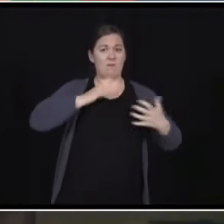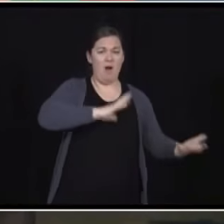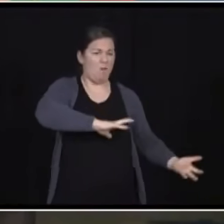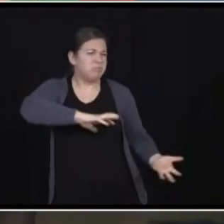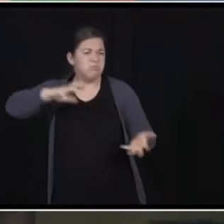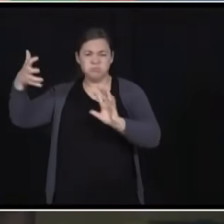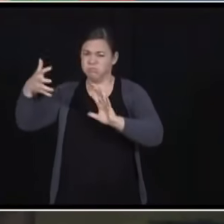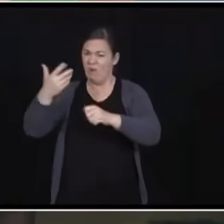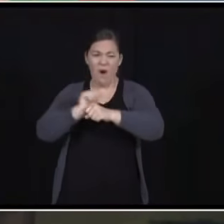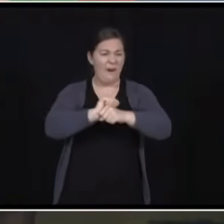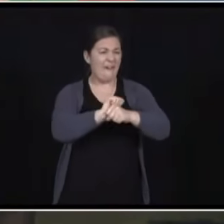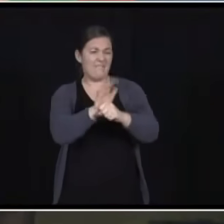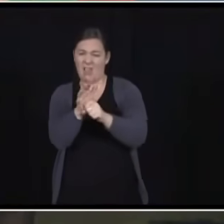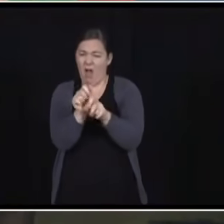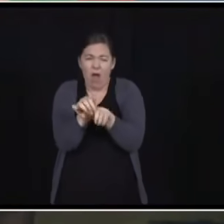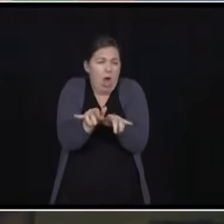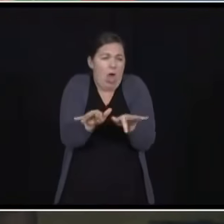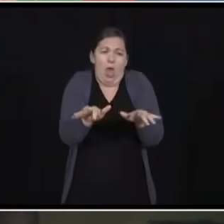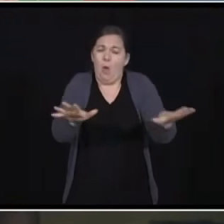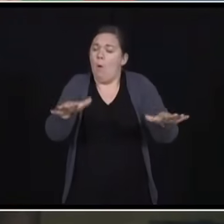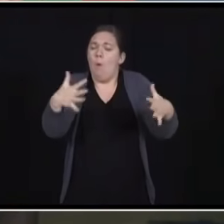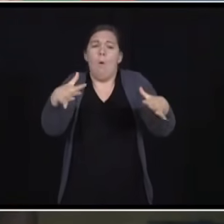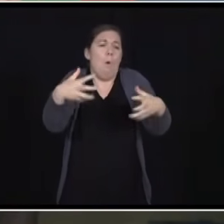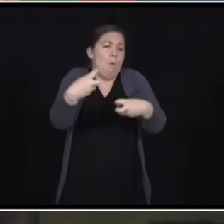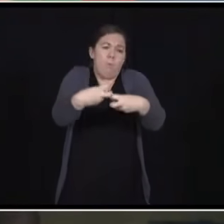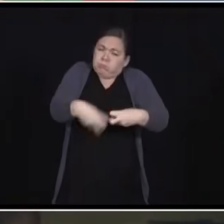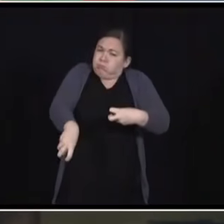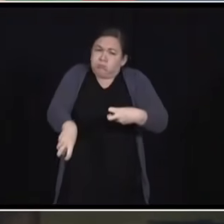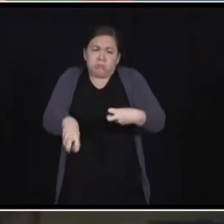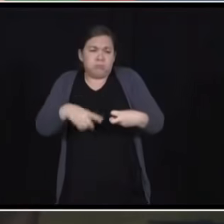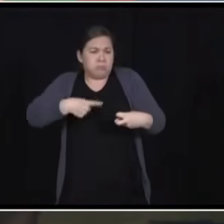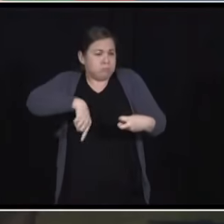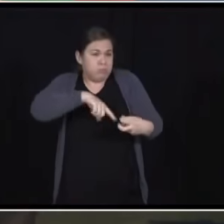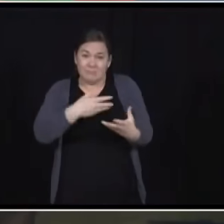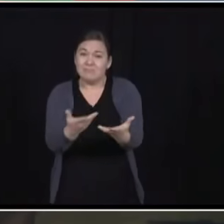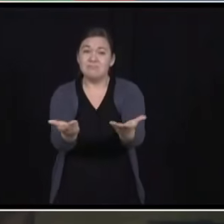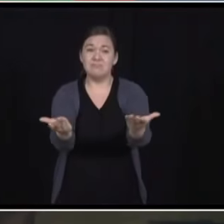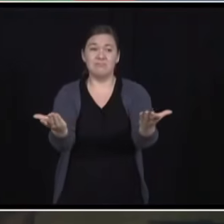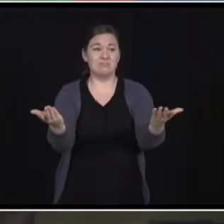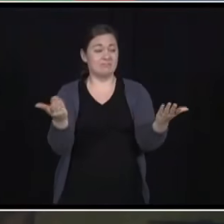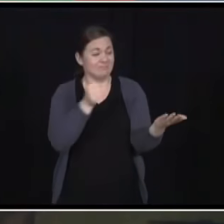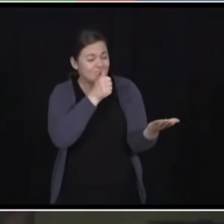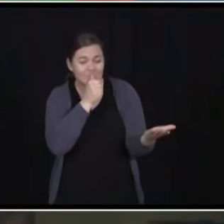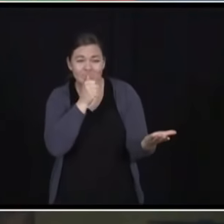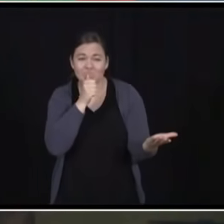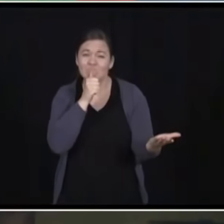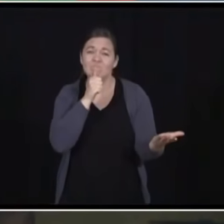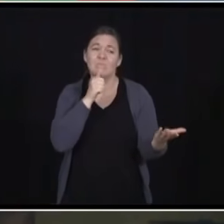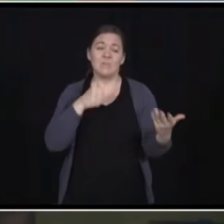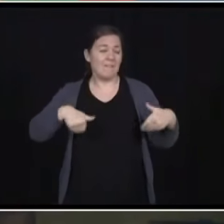our lives have been turned upside down. Throughout this pandemic, it has been difficult time for all of us.